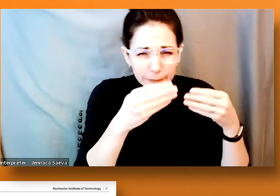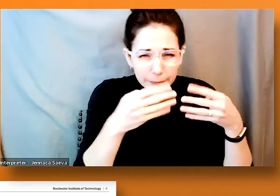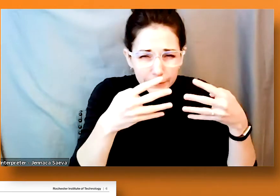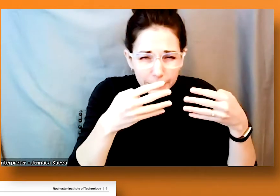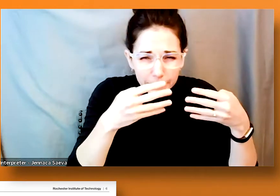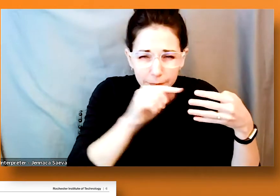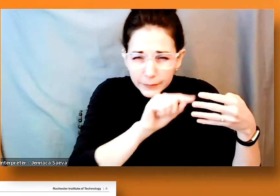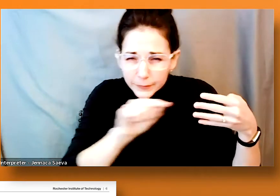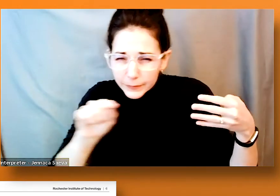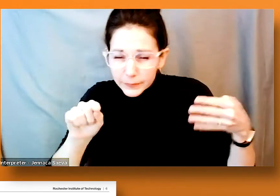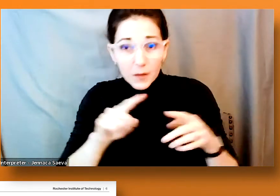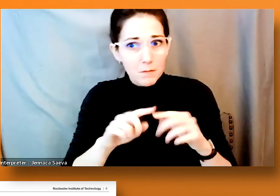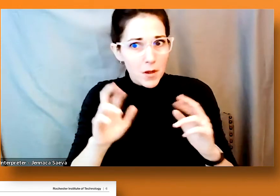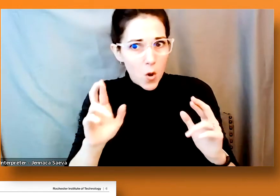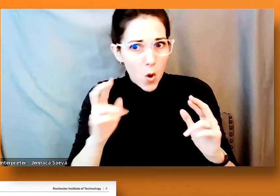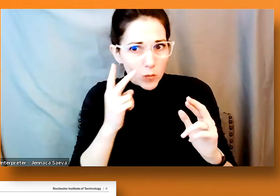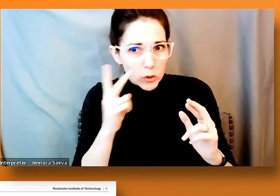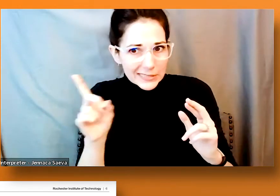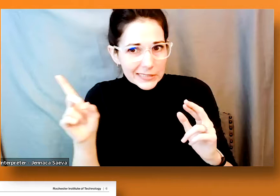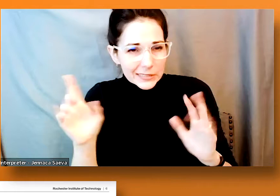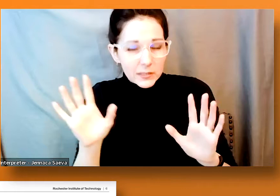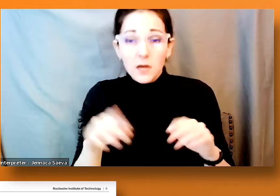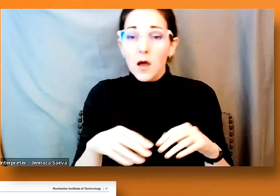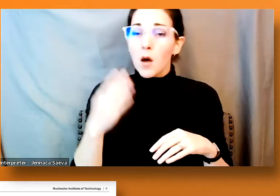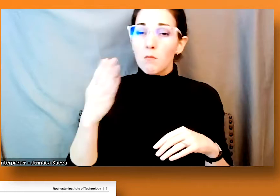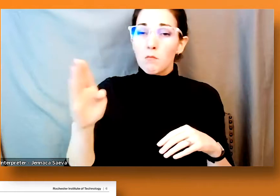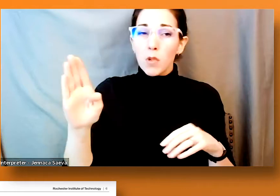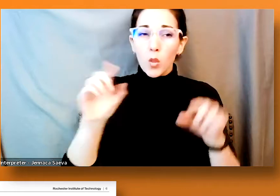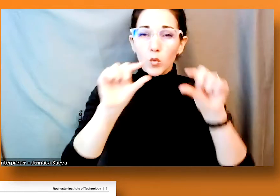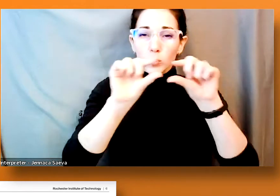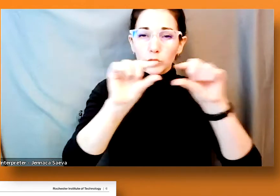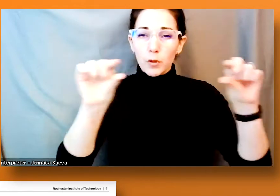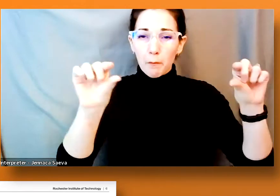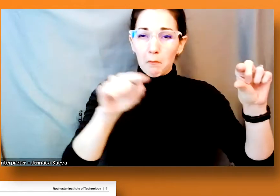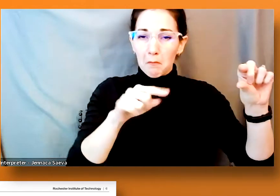But you'll see, in the blue strip across the top,